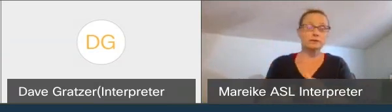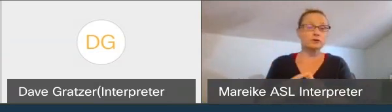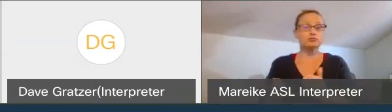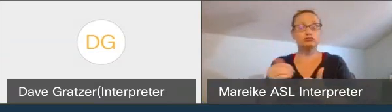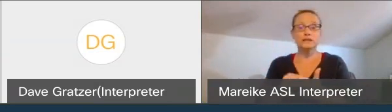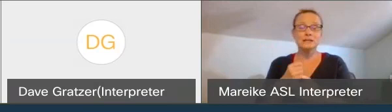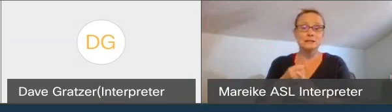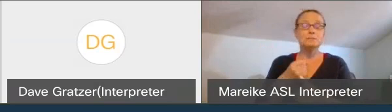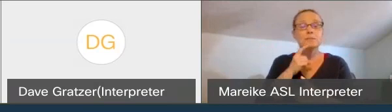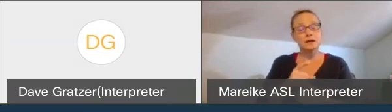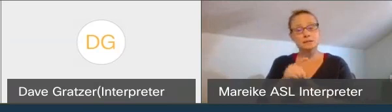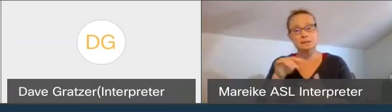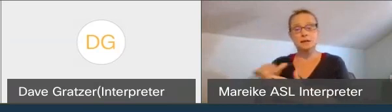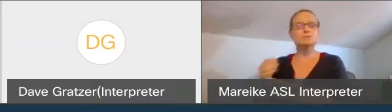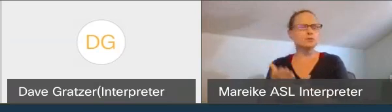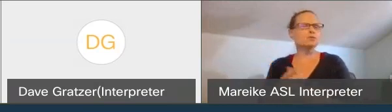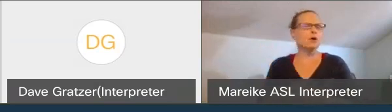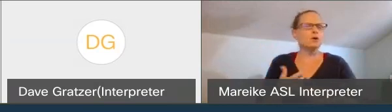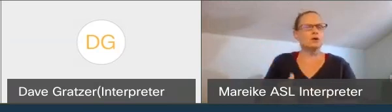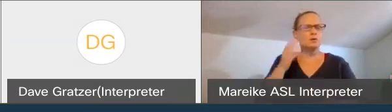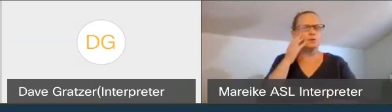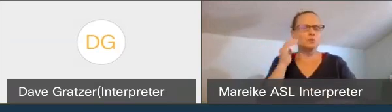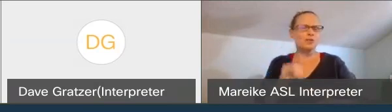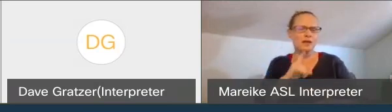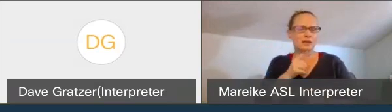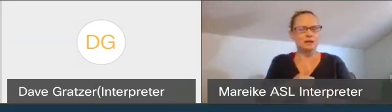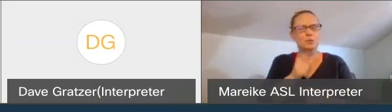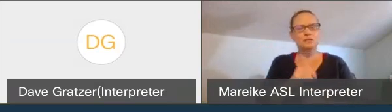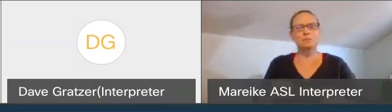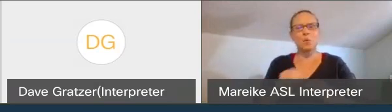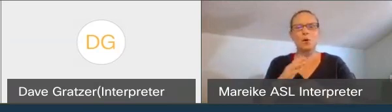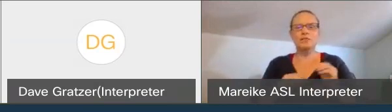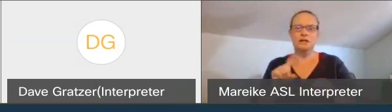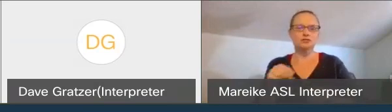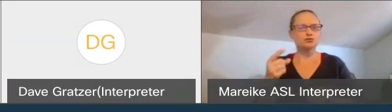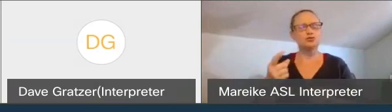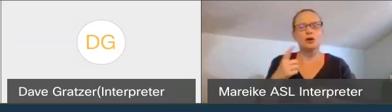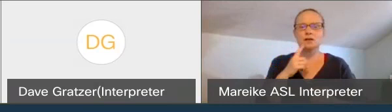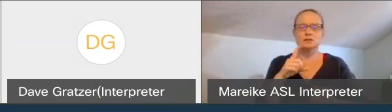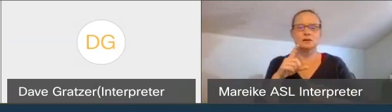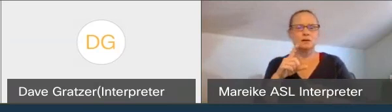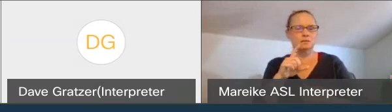it proved what we knew, that it was more than just a law enforcement solution.